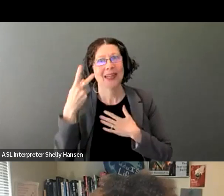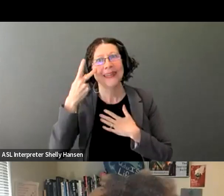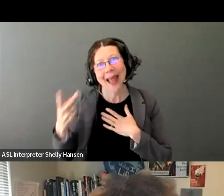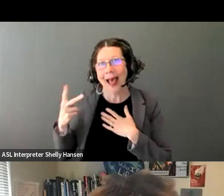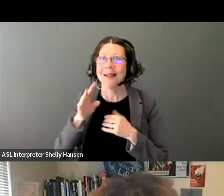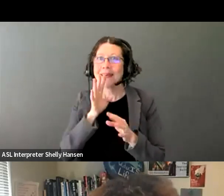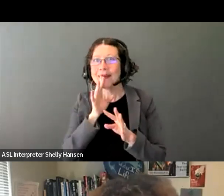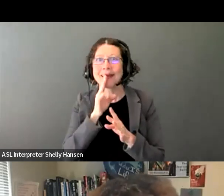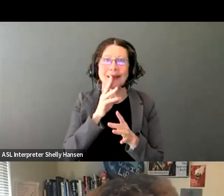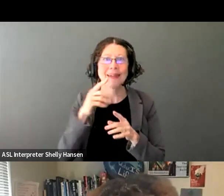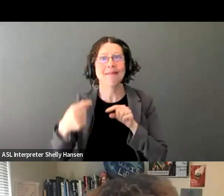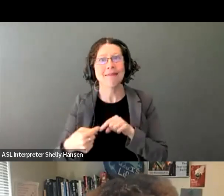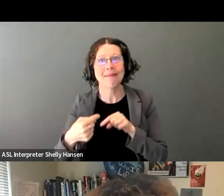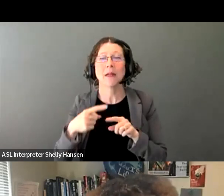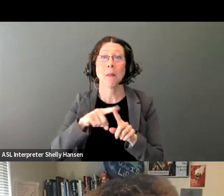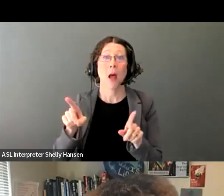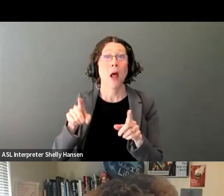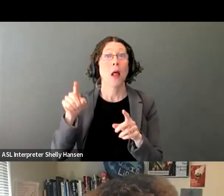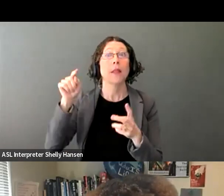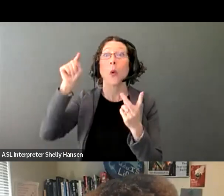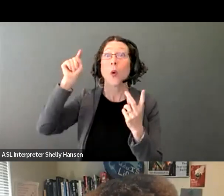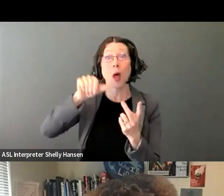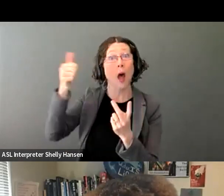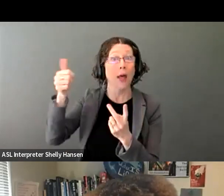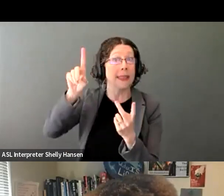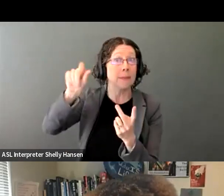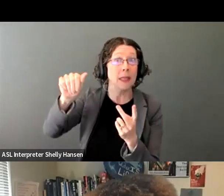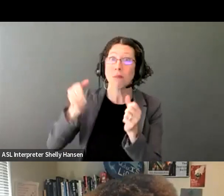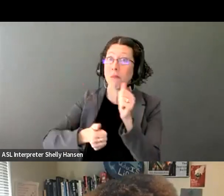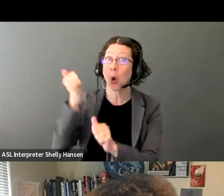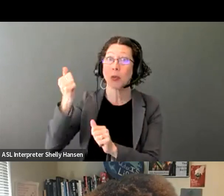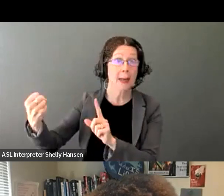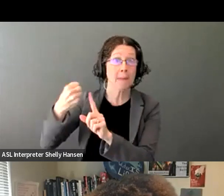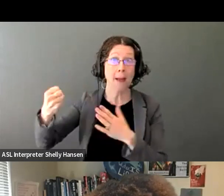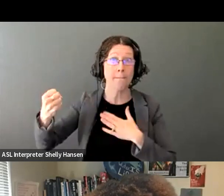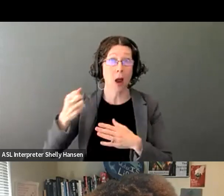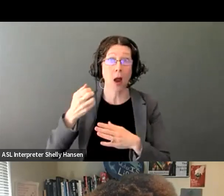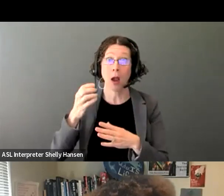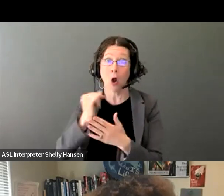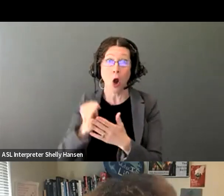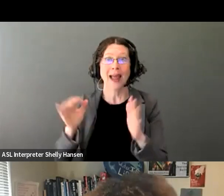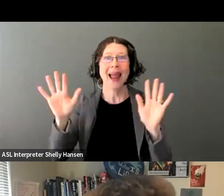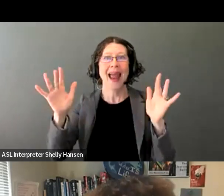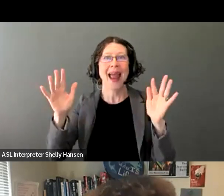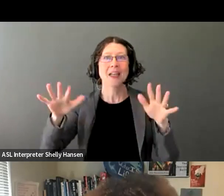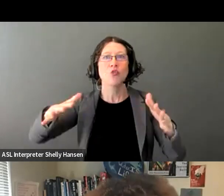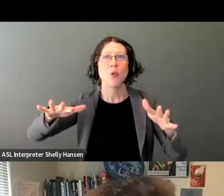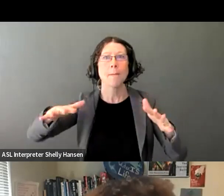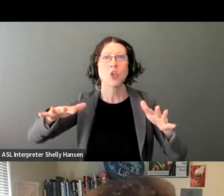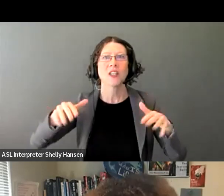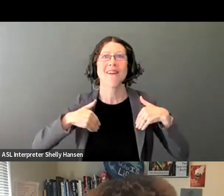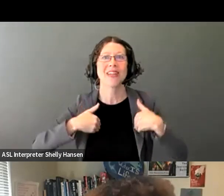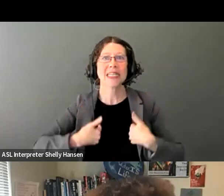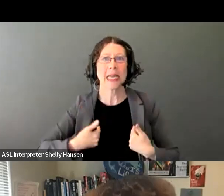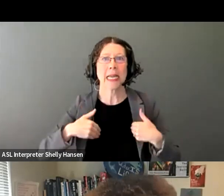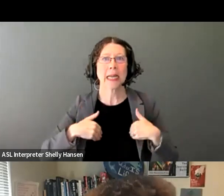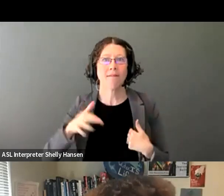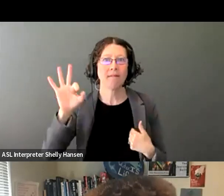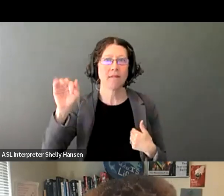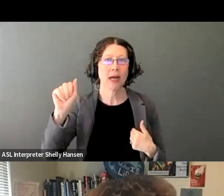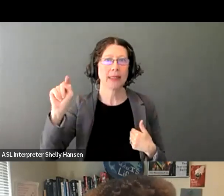But the ones that impact my art primarily are hand tremors, fatigue, and visual problems.